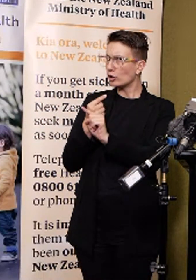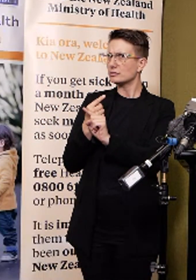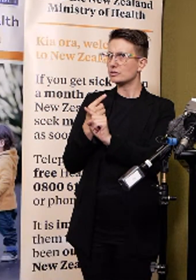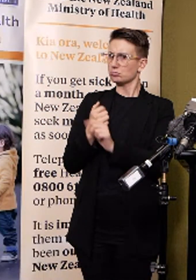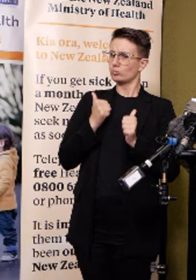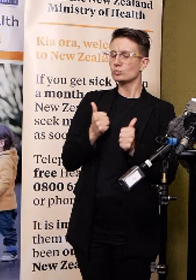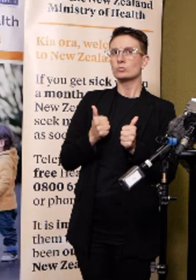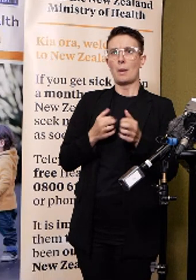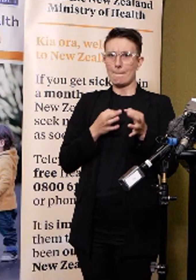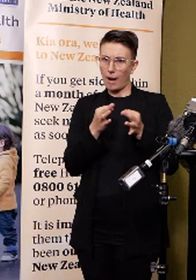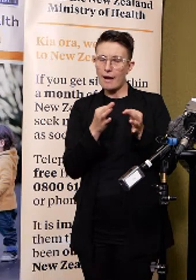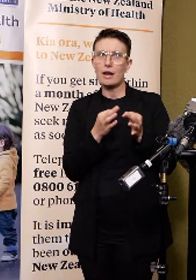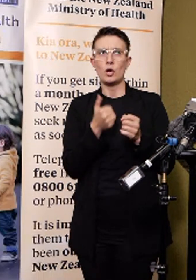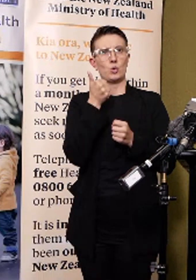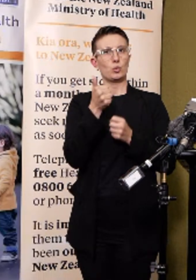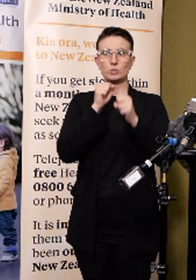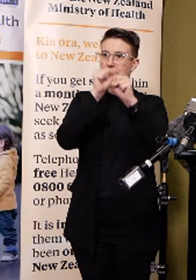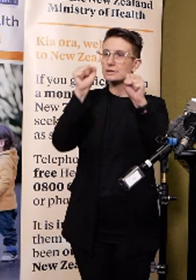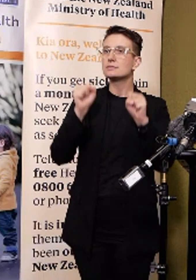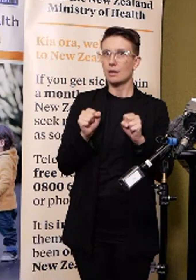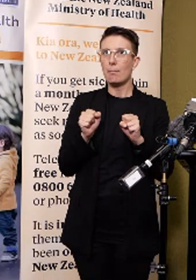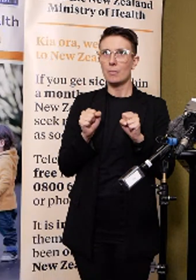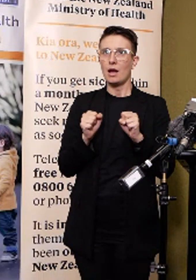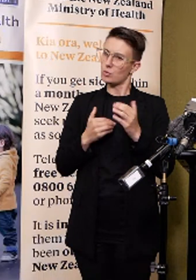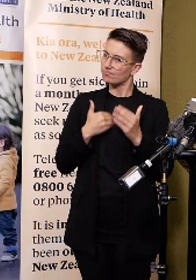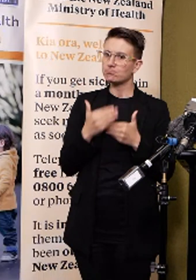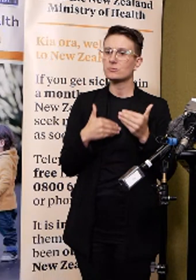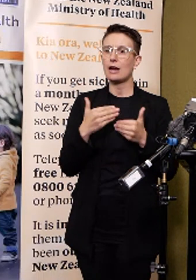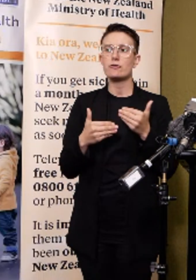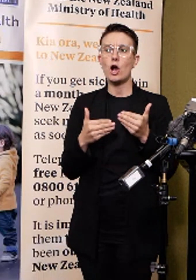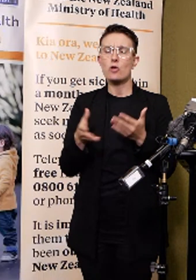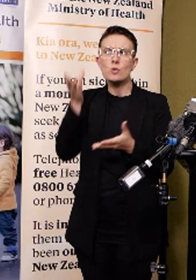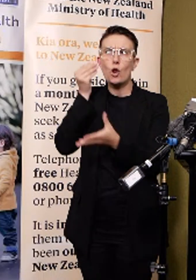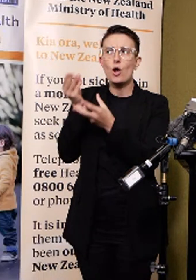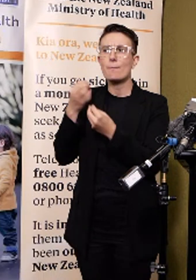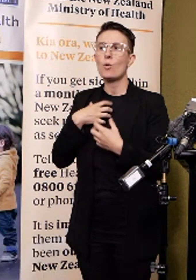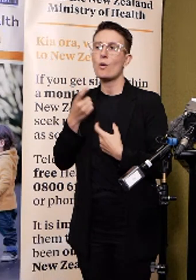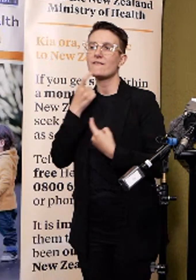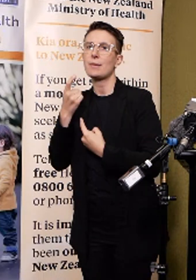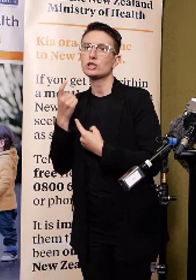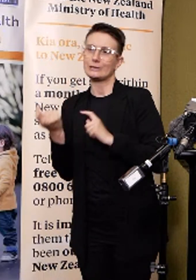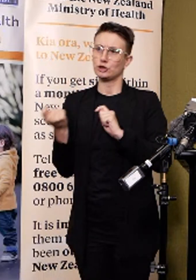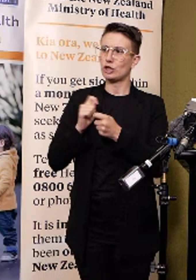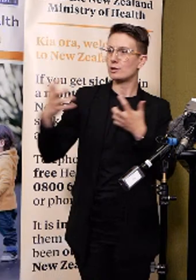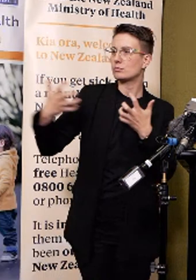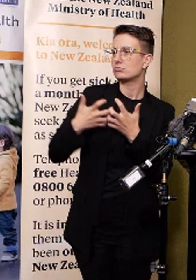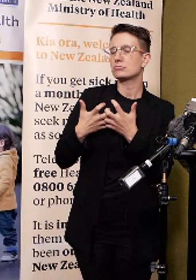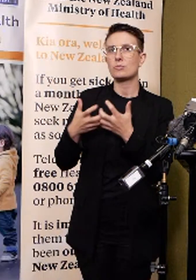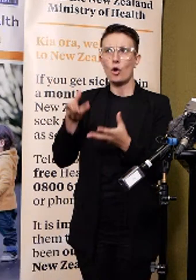And we can continue to evolve it and adapt it as the situation evolves. And one of the things I would like to do